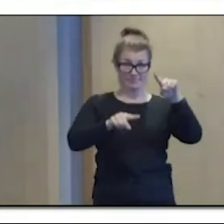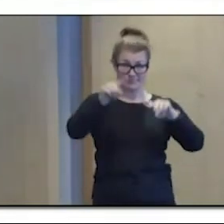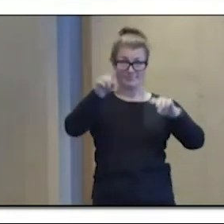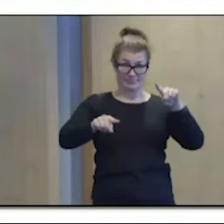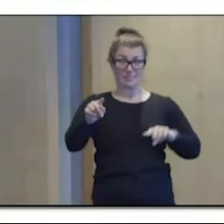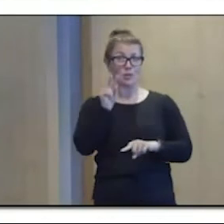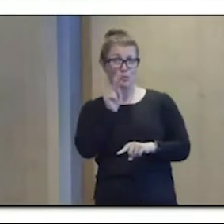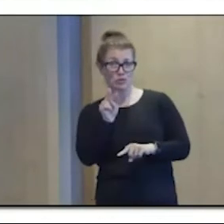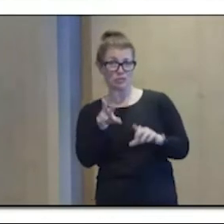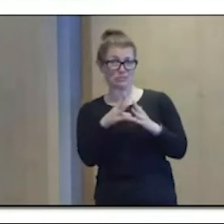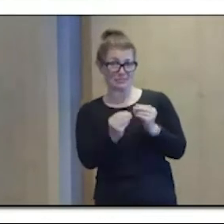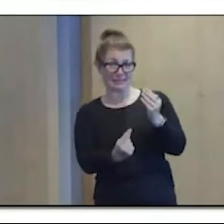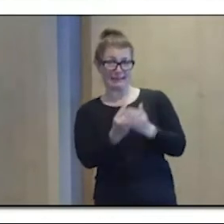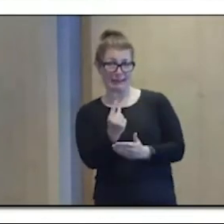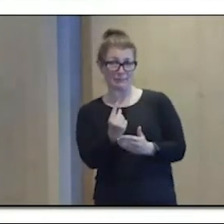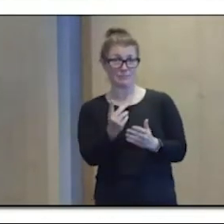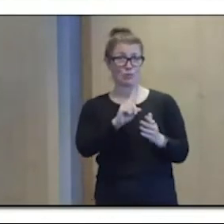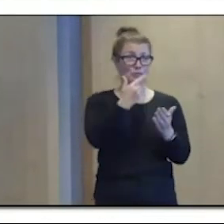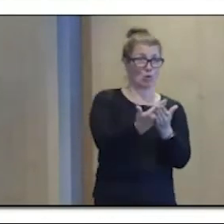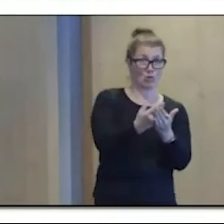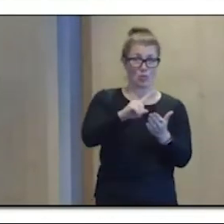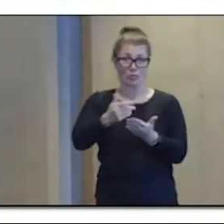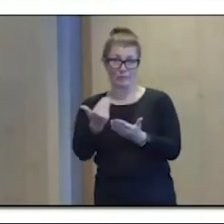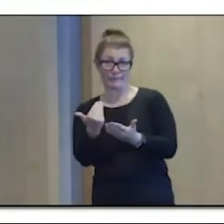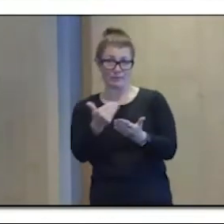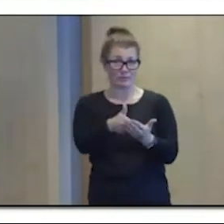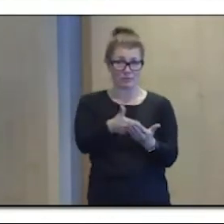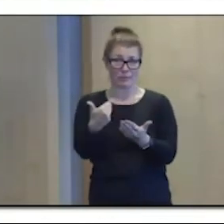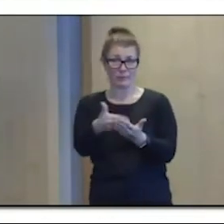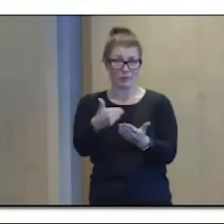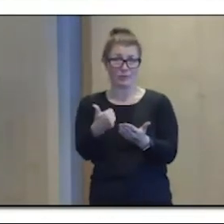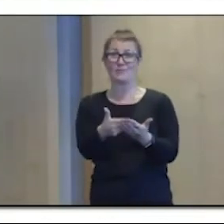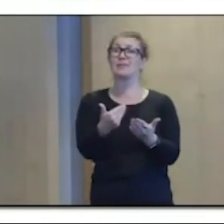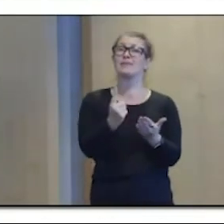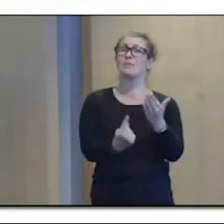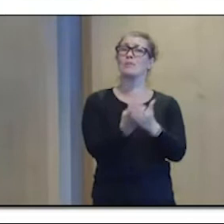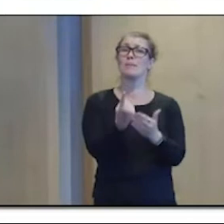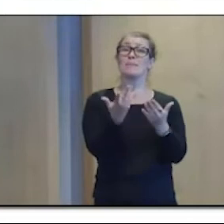as it happens. That is what goes on behind your light switch and behind your power point.